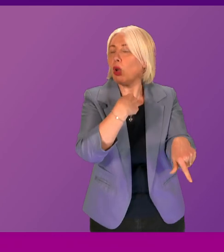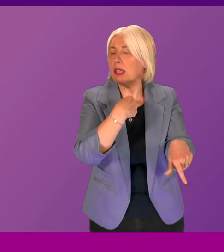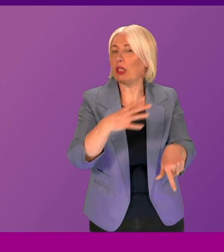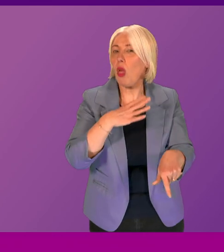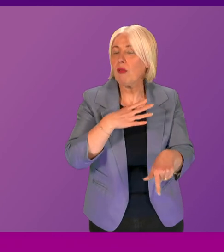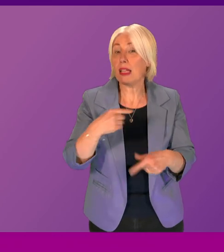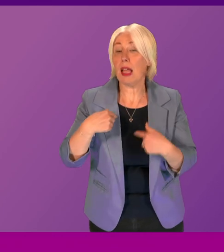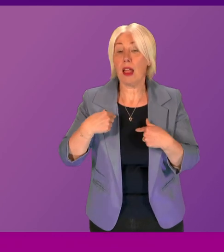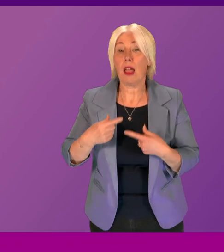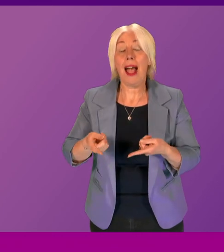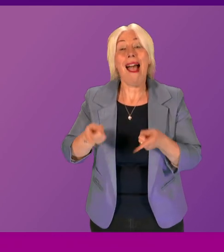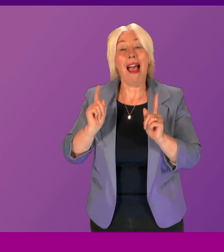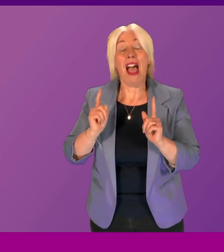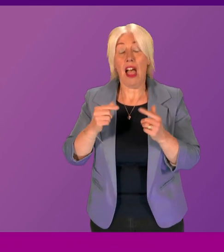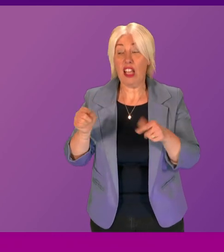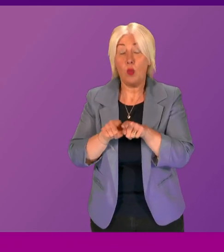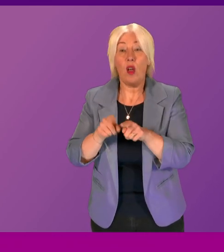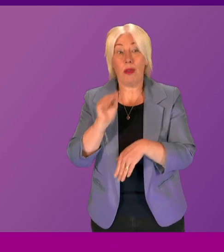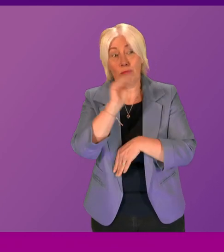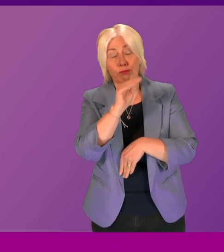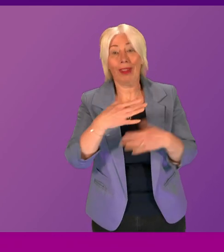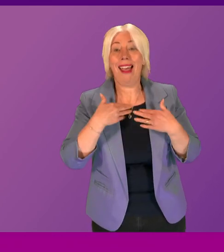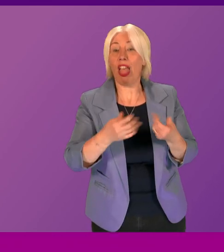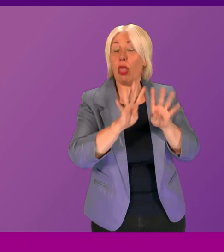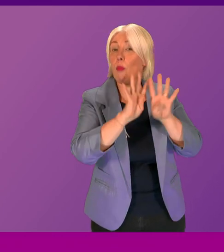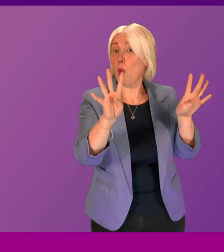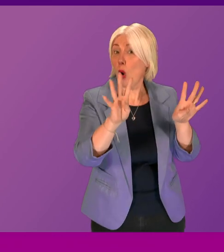My officials have been in touch with the health board, which says that it will be contacting the family imminently.